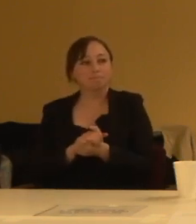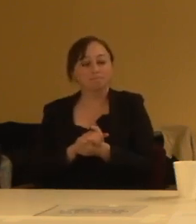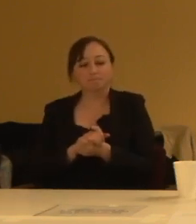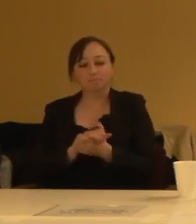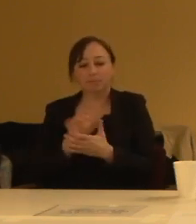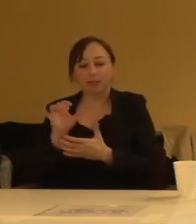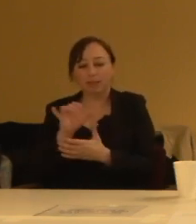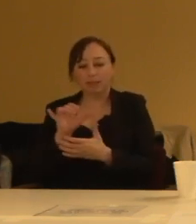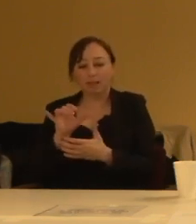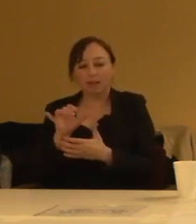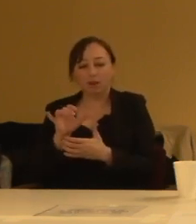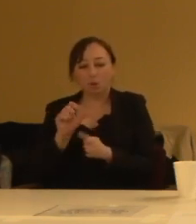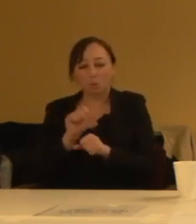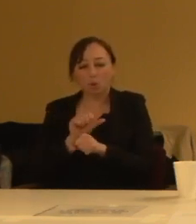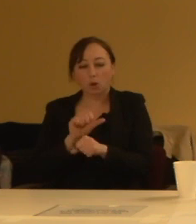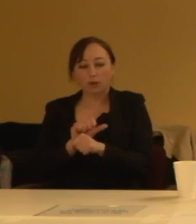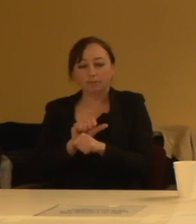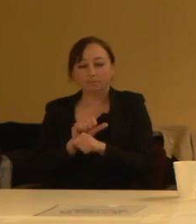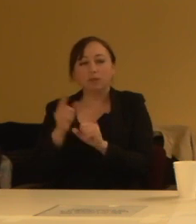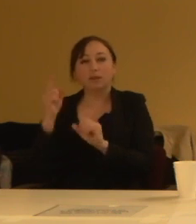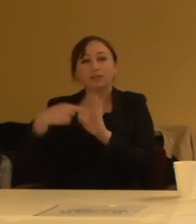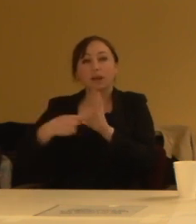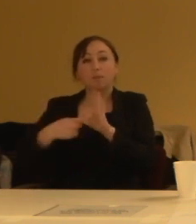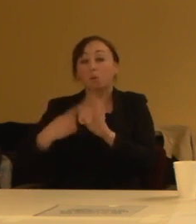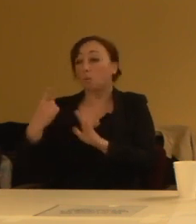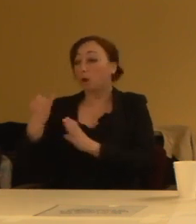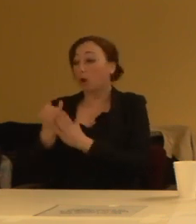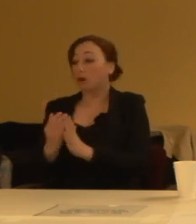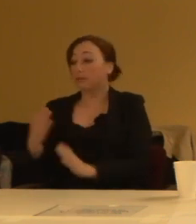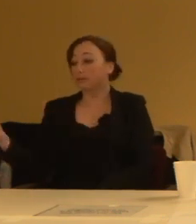one of the artists we're bringing in is an experimental